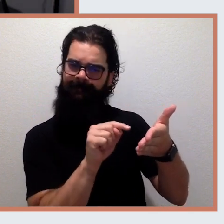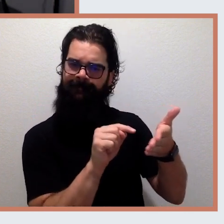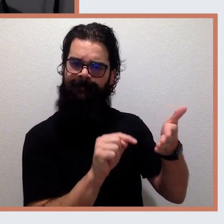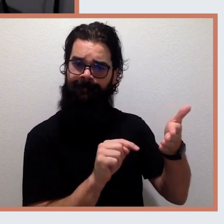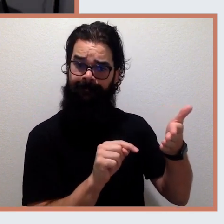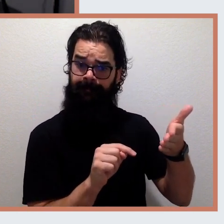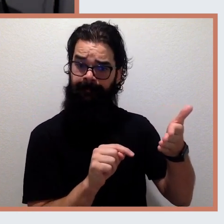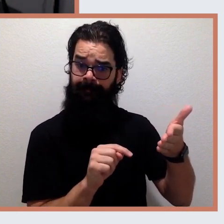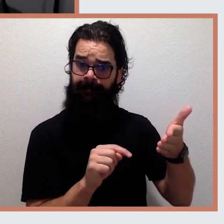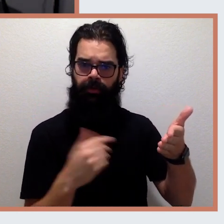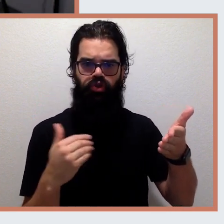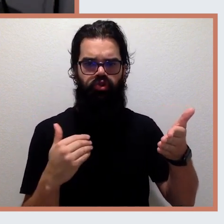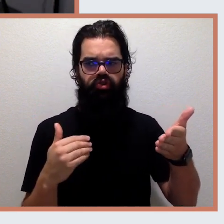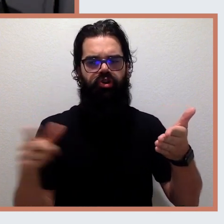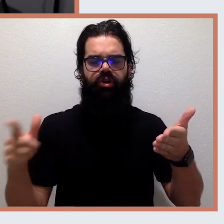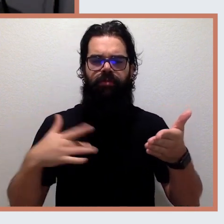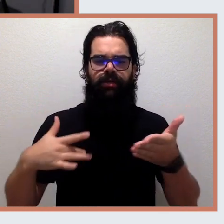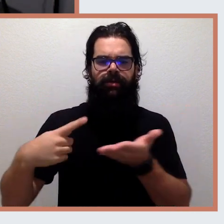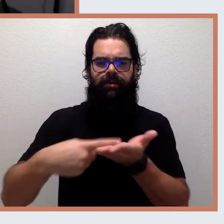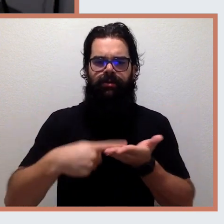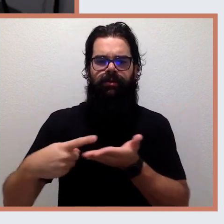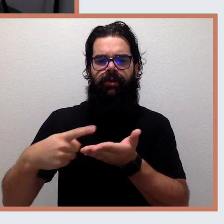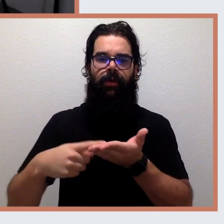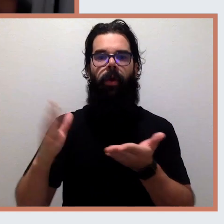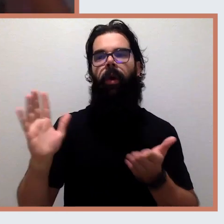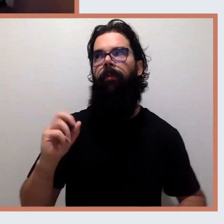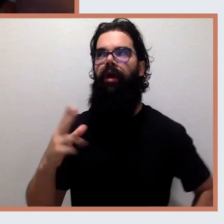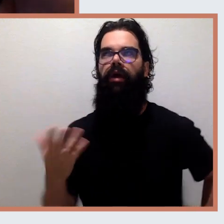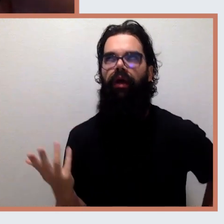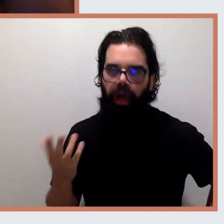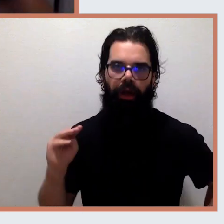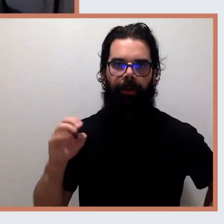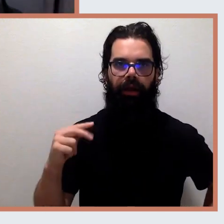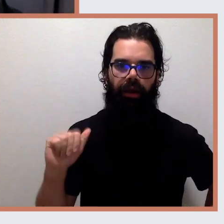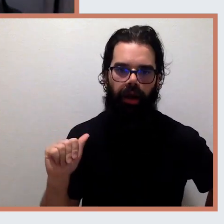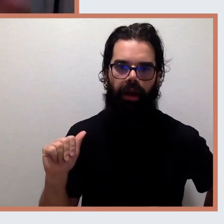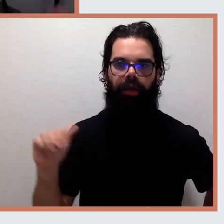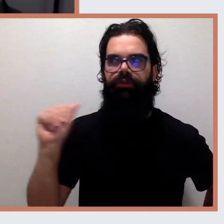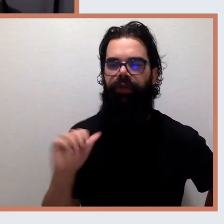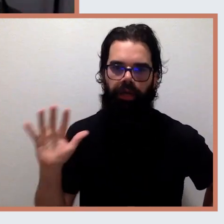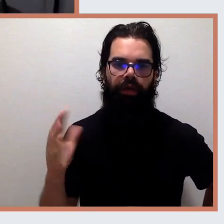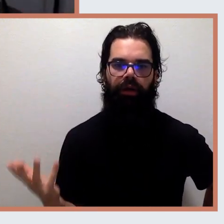They're doing what I call digital check marks. They're all talking about like,